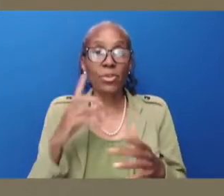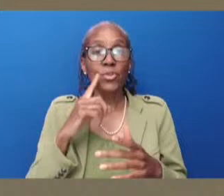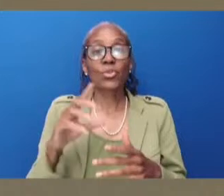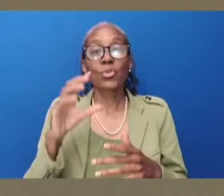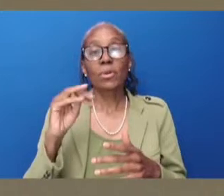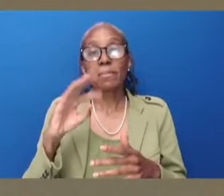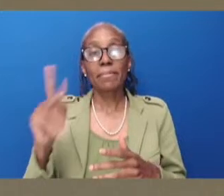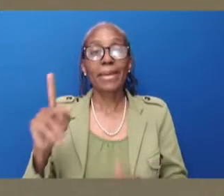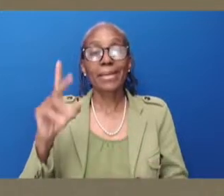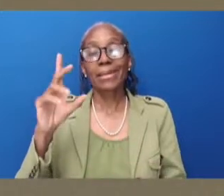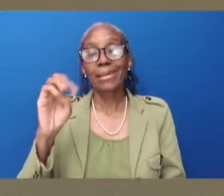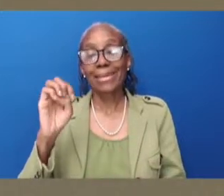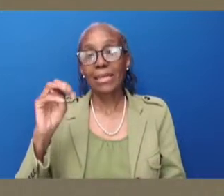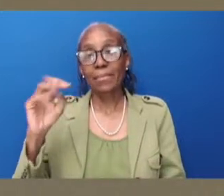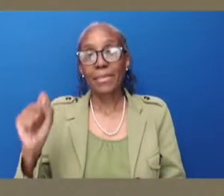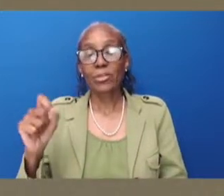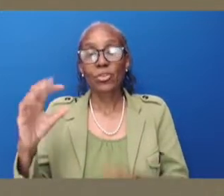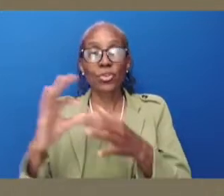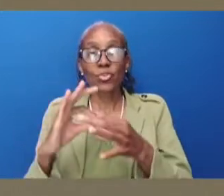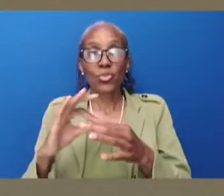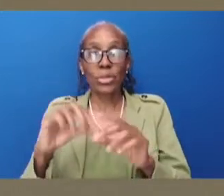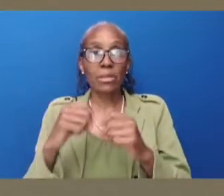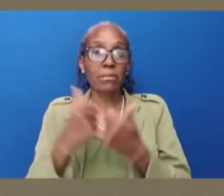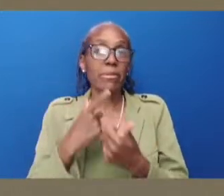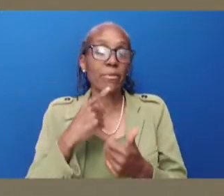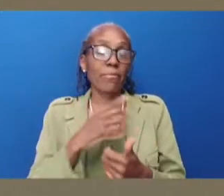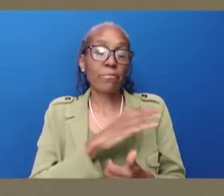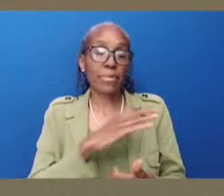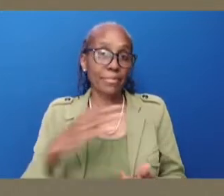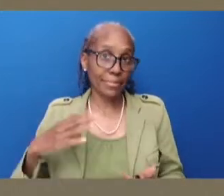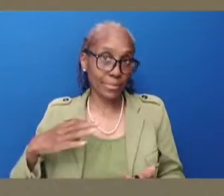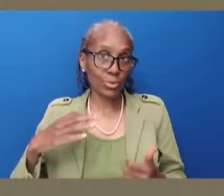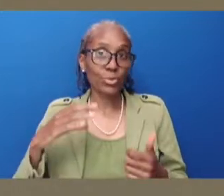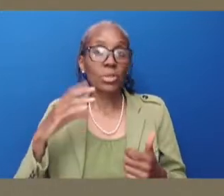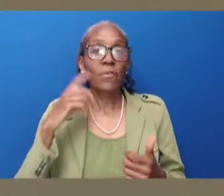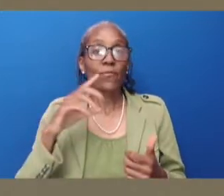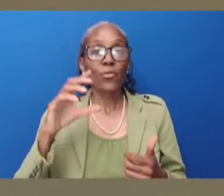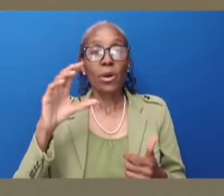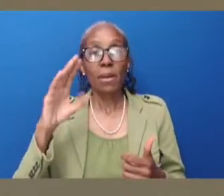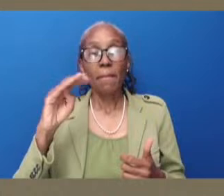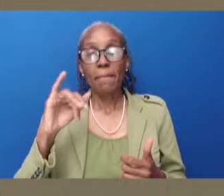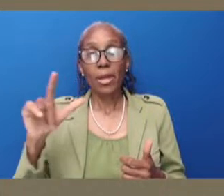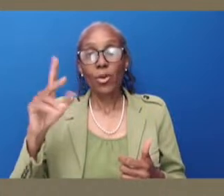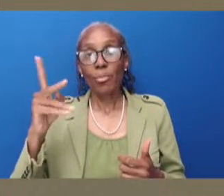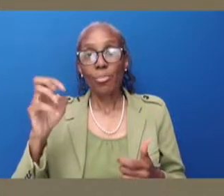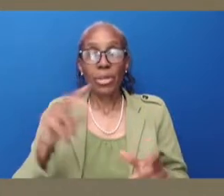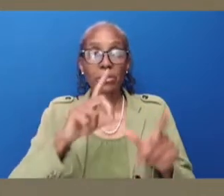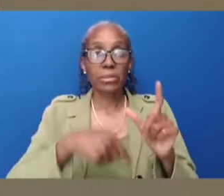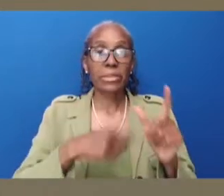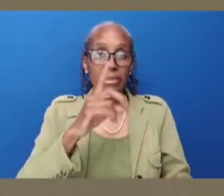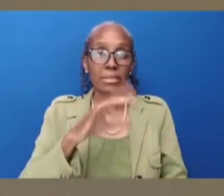DEPUTY COUNTY MANAGER, CHIEF OF